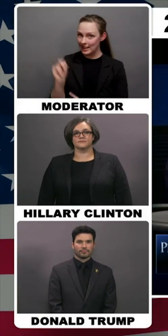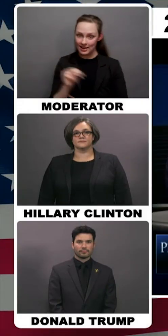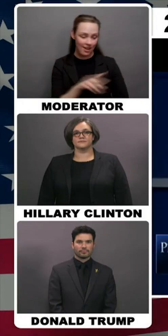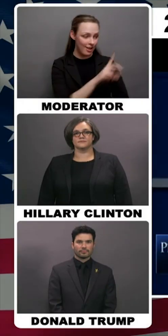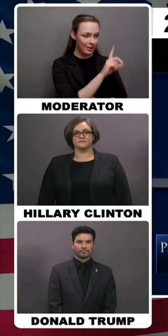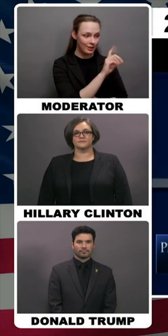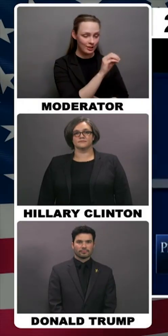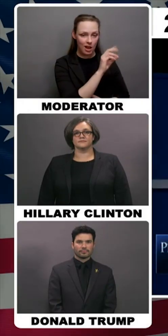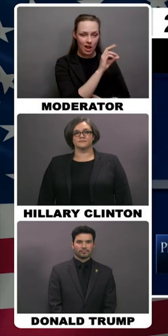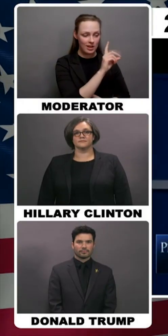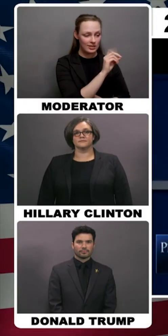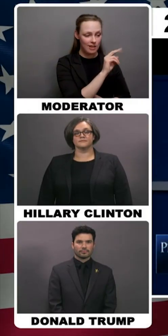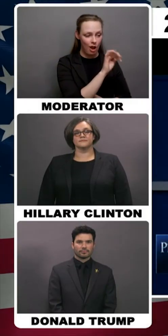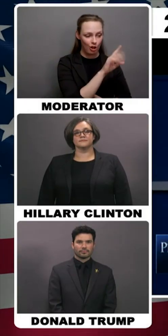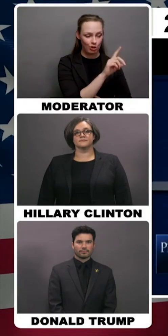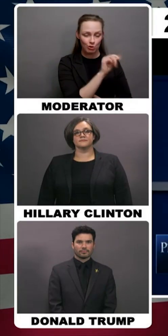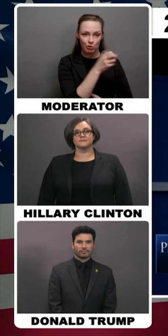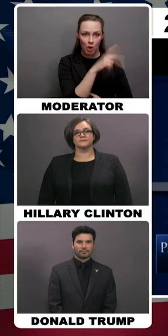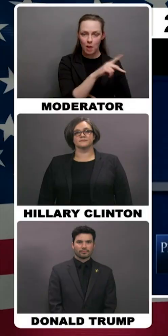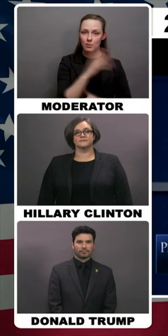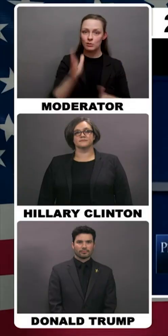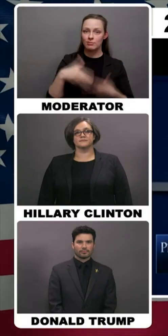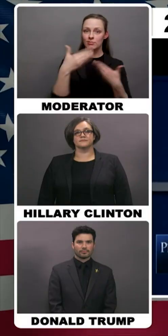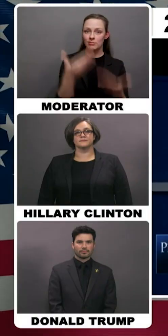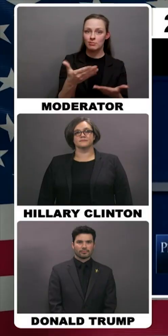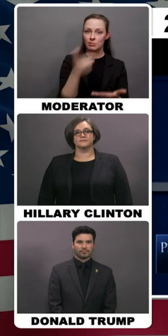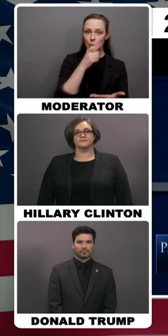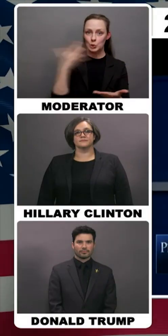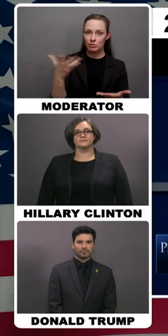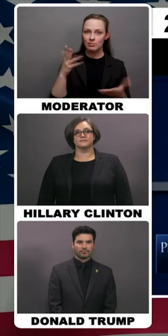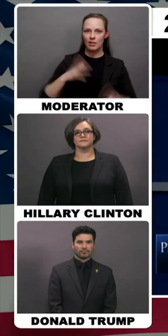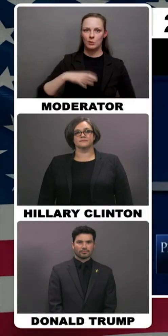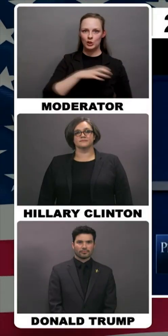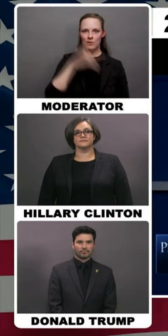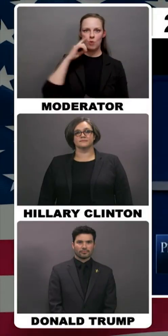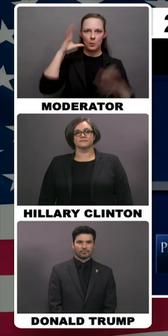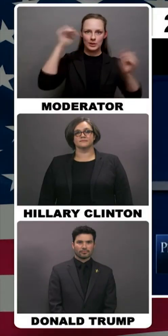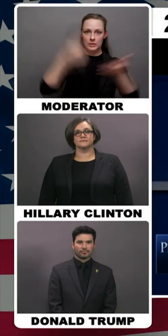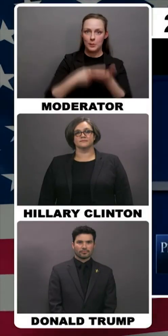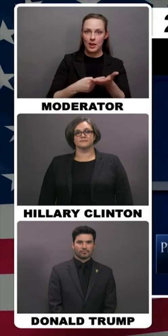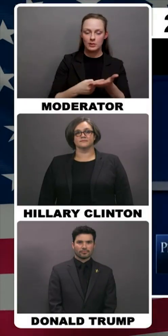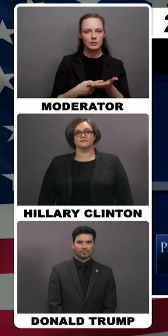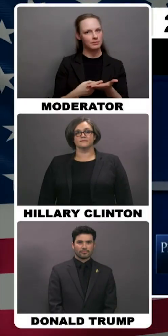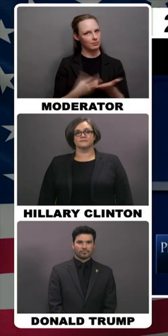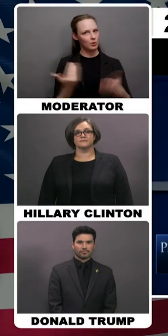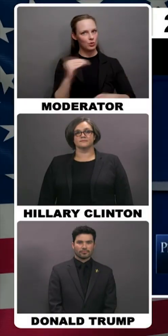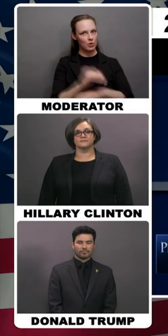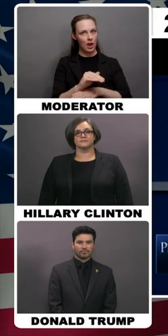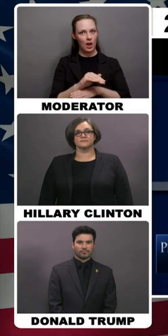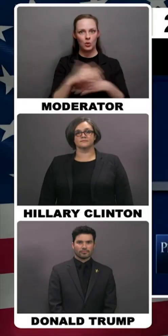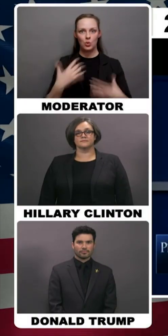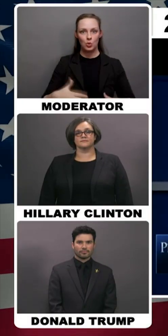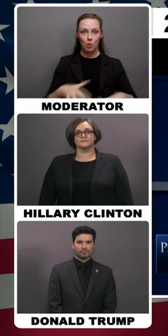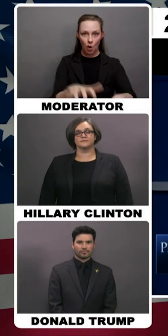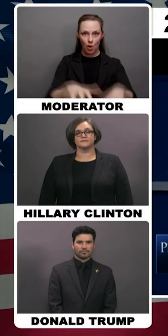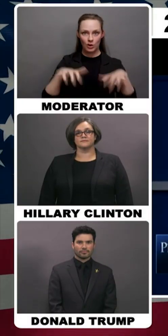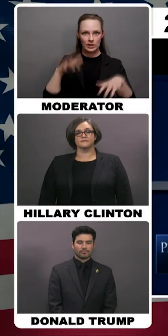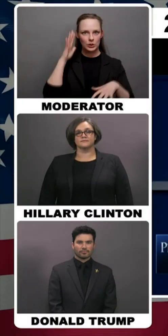Tonight's debate is a town hall format, which gives voters a chance to directly ask the candidates questions. Martha and I will ask follow-up questions,